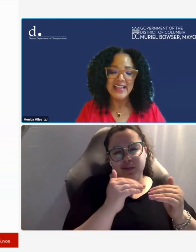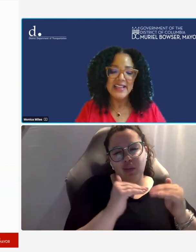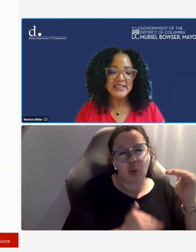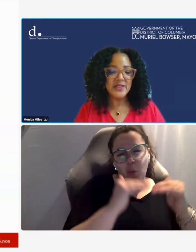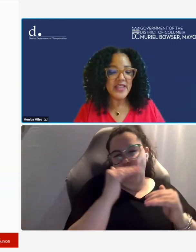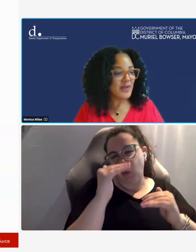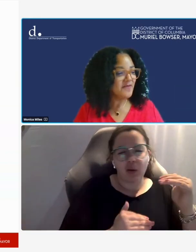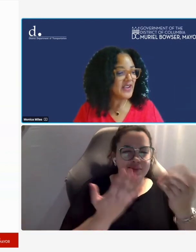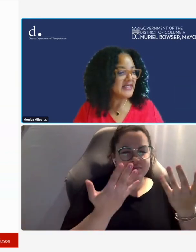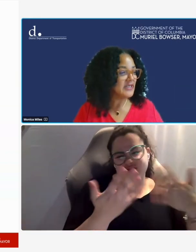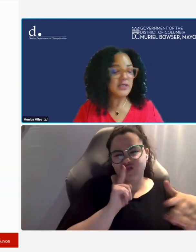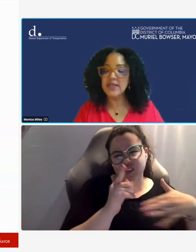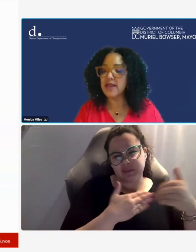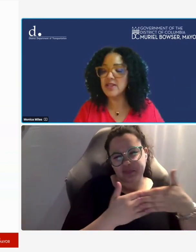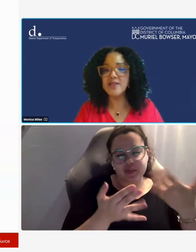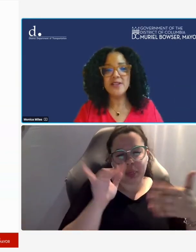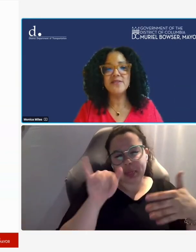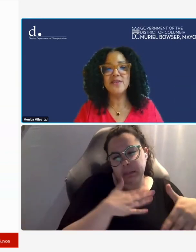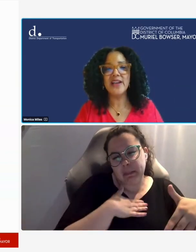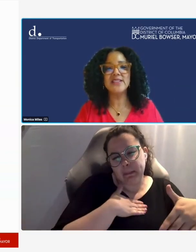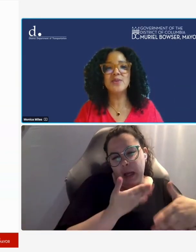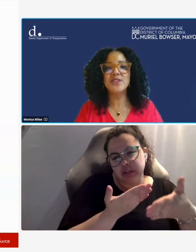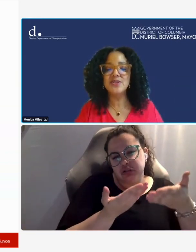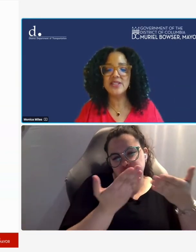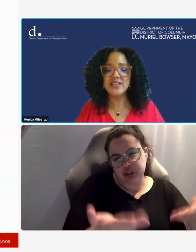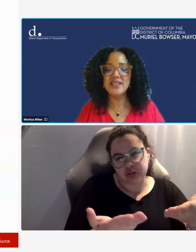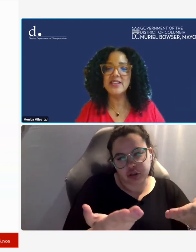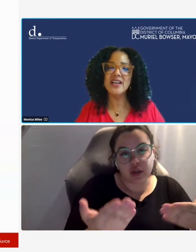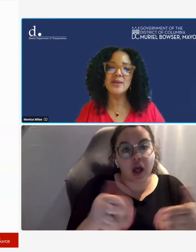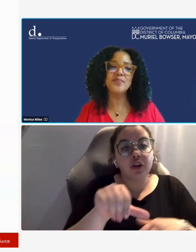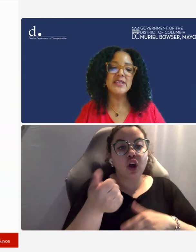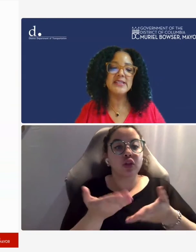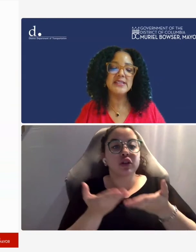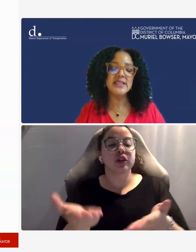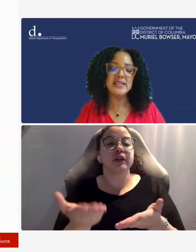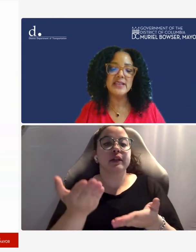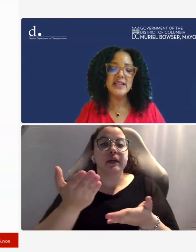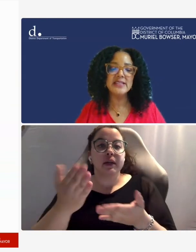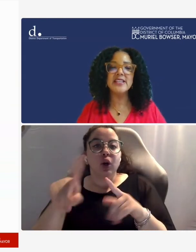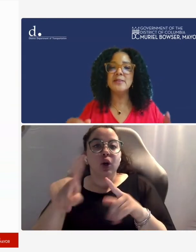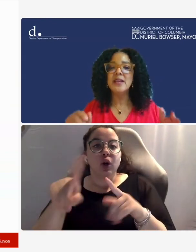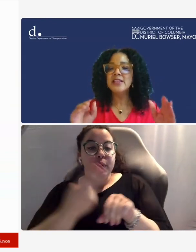so that's my advice there now another piece of advice when using the um these the ncm this was